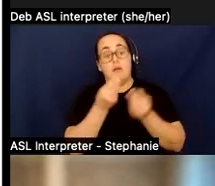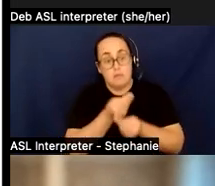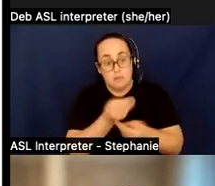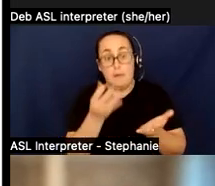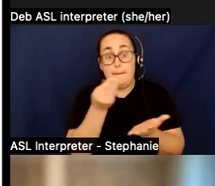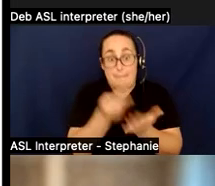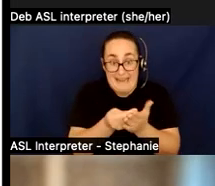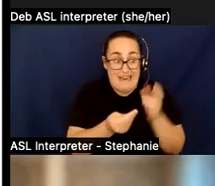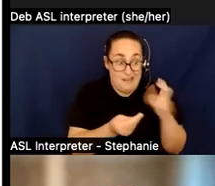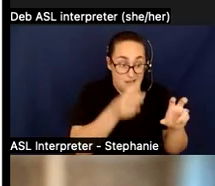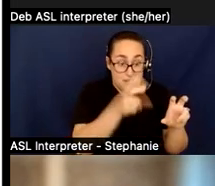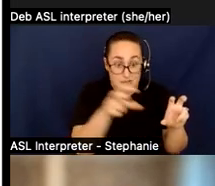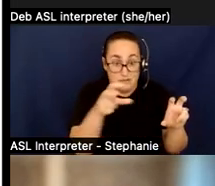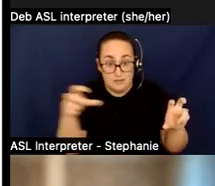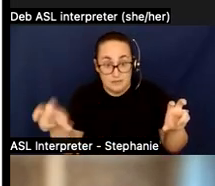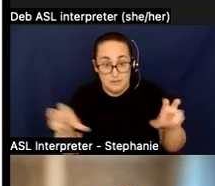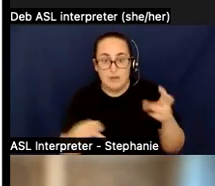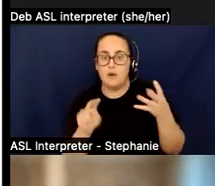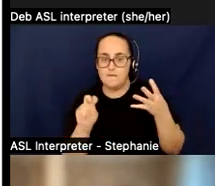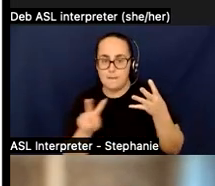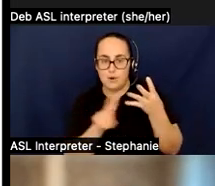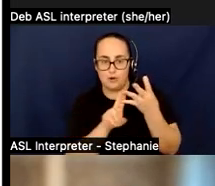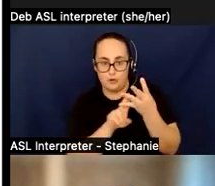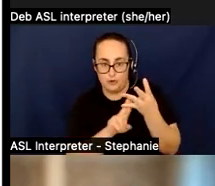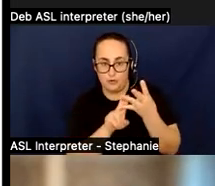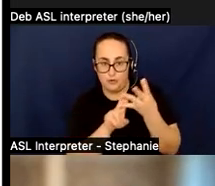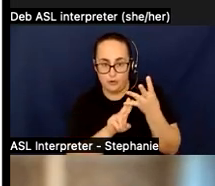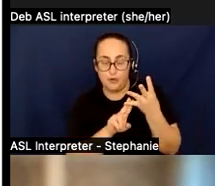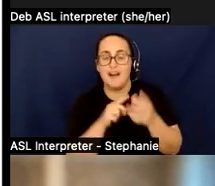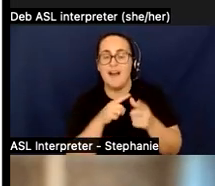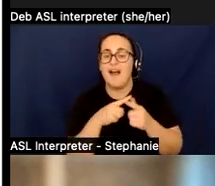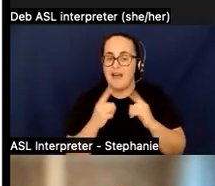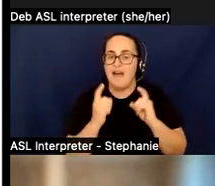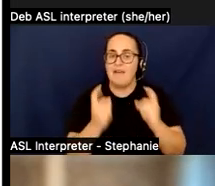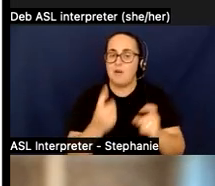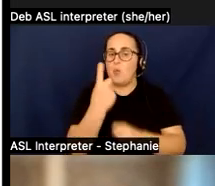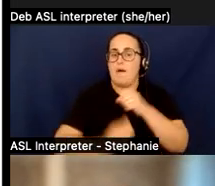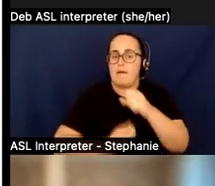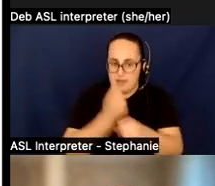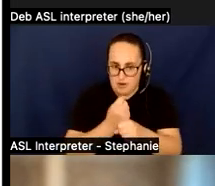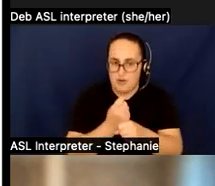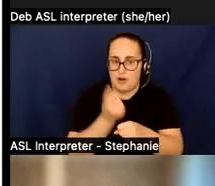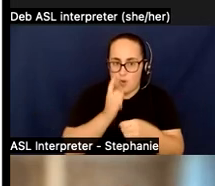you'll have a full year to finish this project. And again, projects cannot start before July 23,